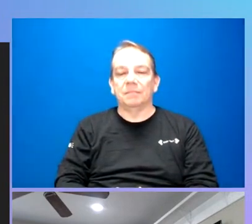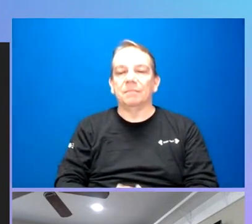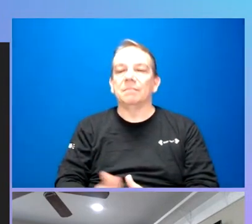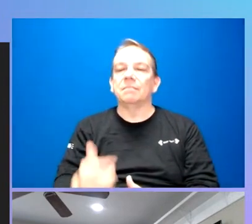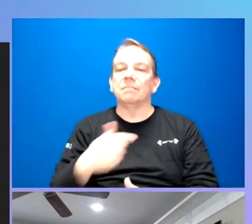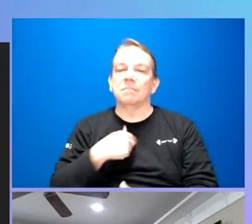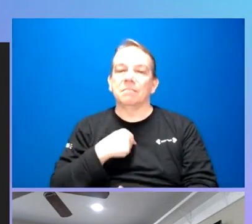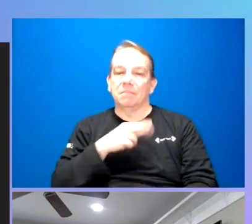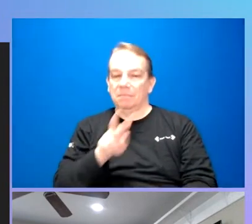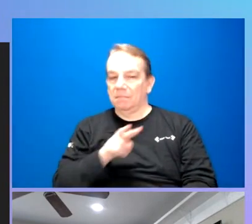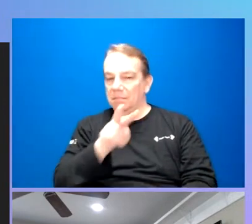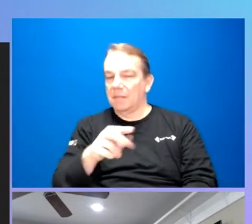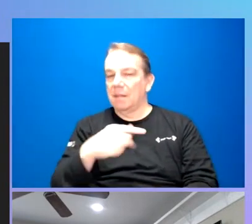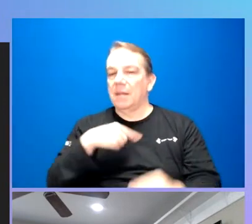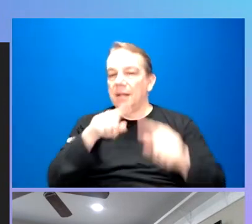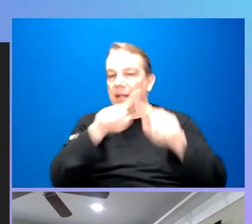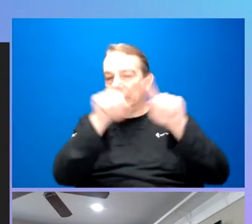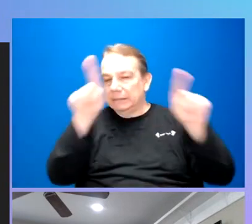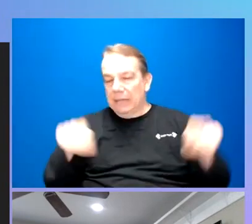the slide, guys, in case you're wondering what I'm doing. So